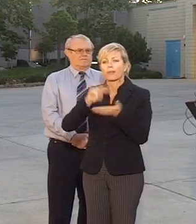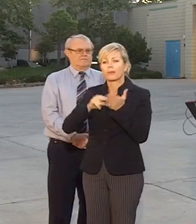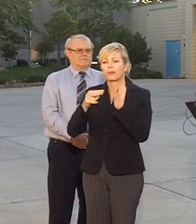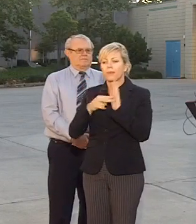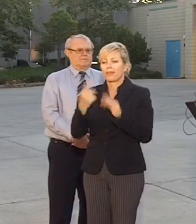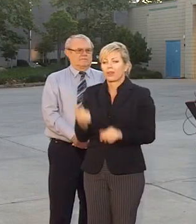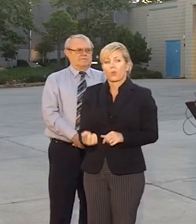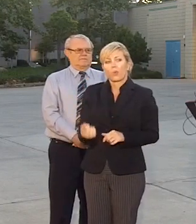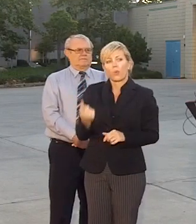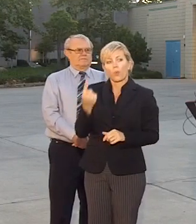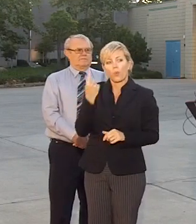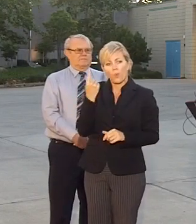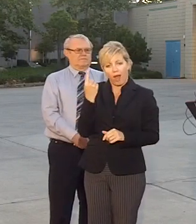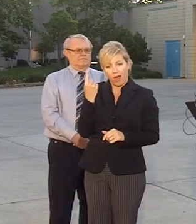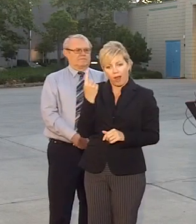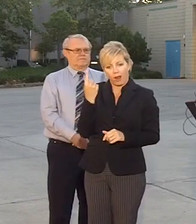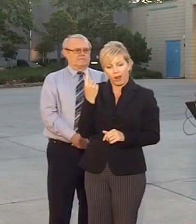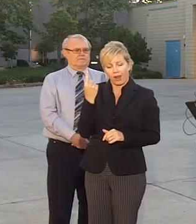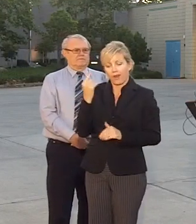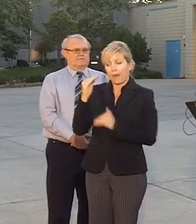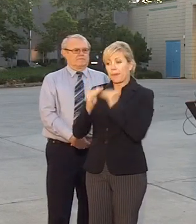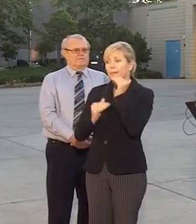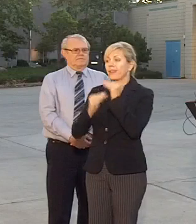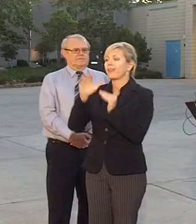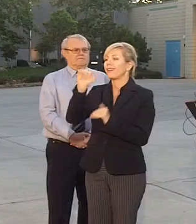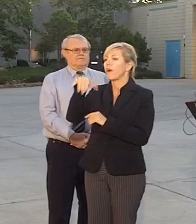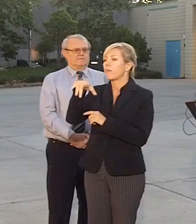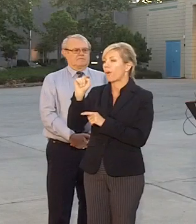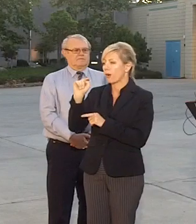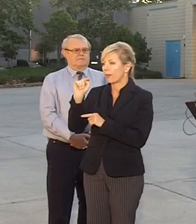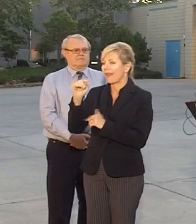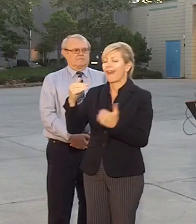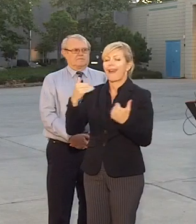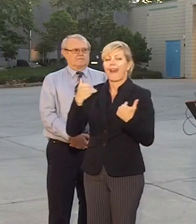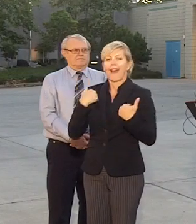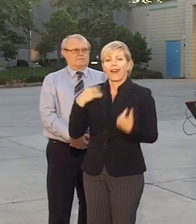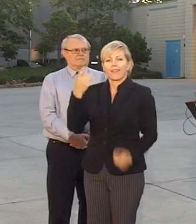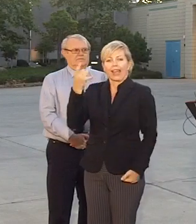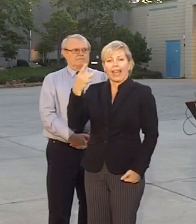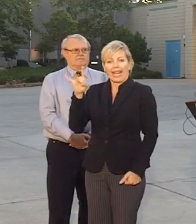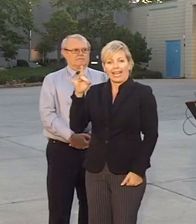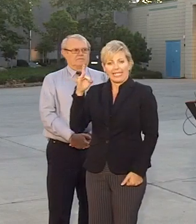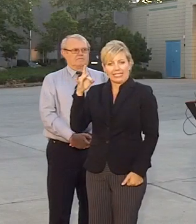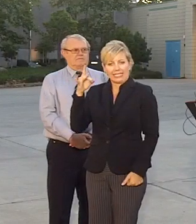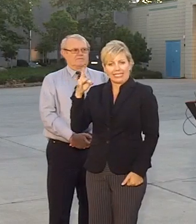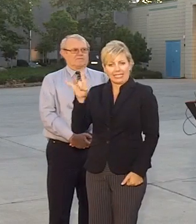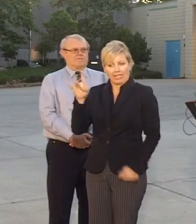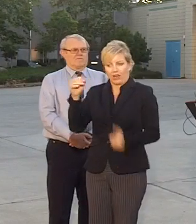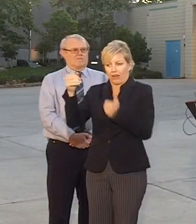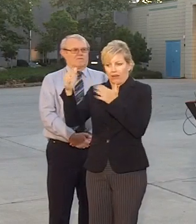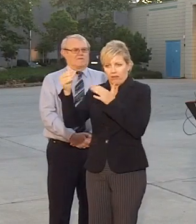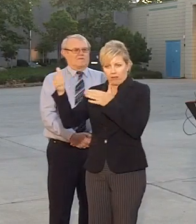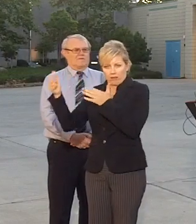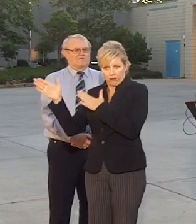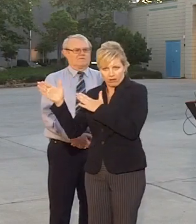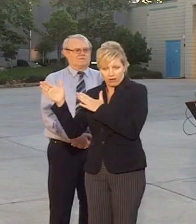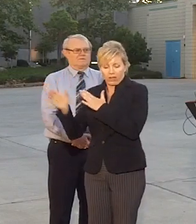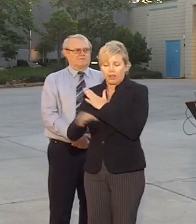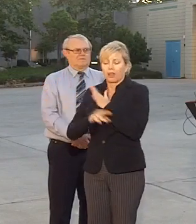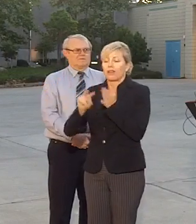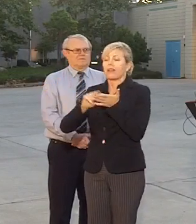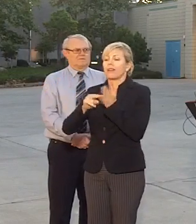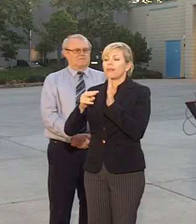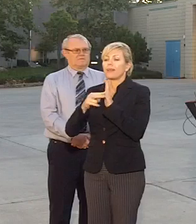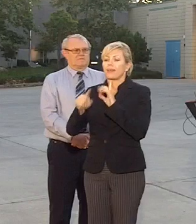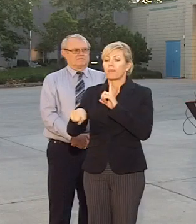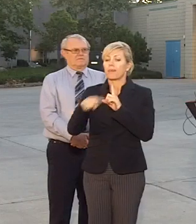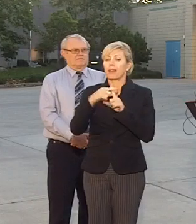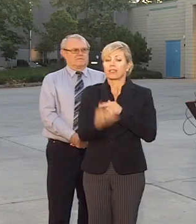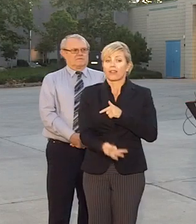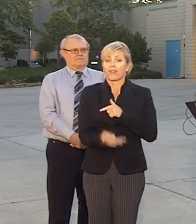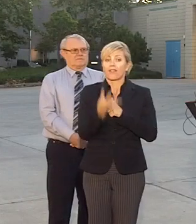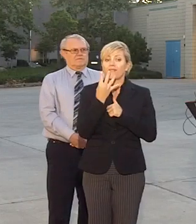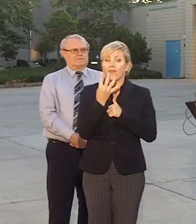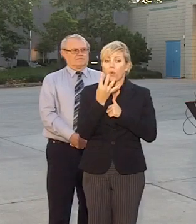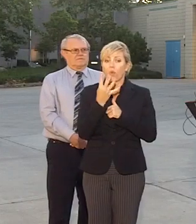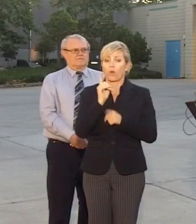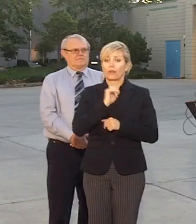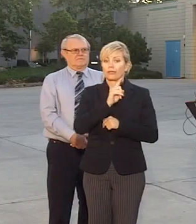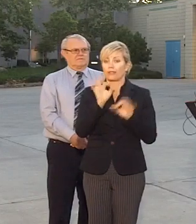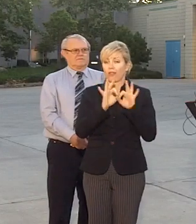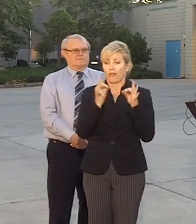complex that has 18 units in it so 18 + 4 is 22 so the for single-family homes and then the